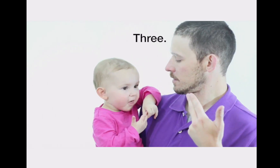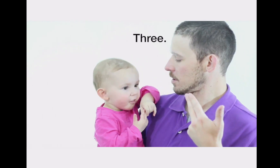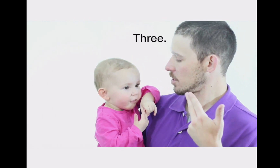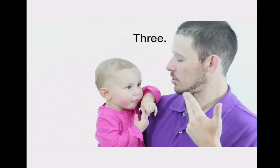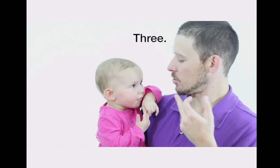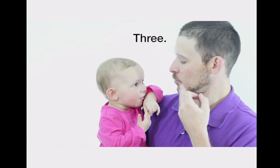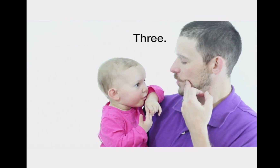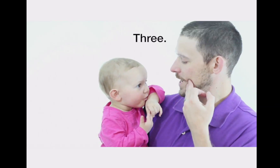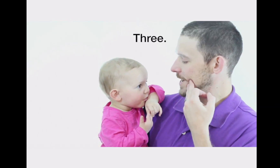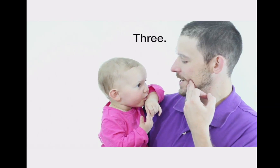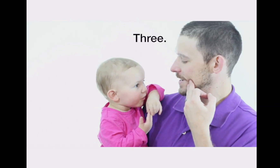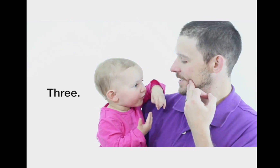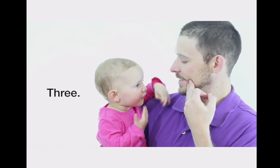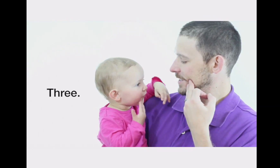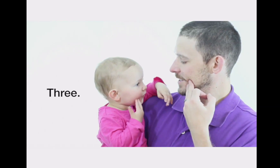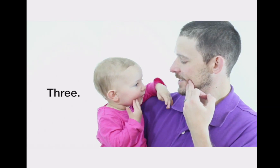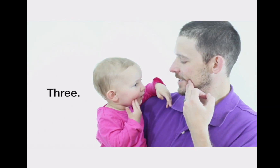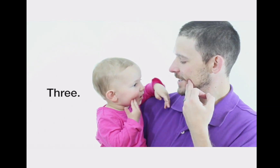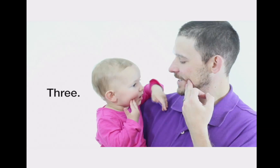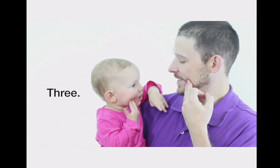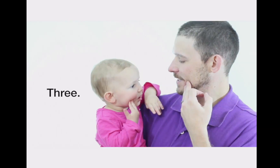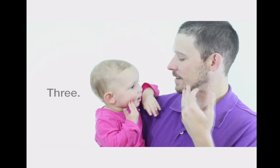[Three.]